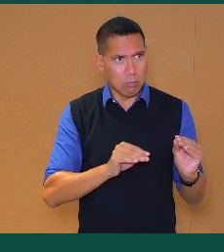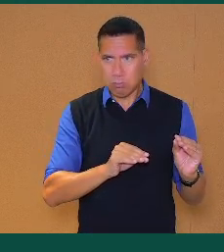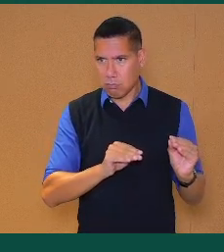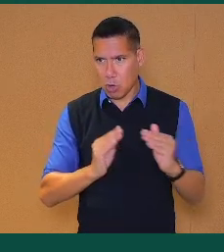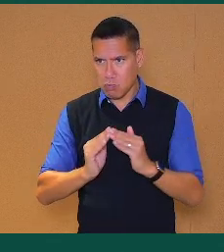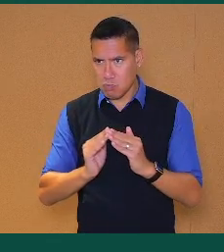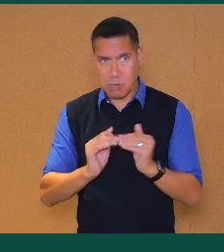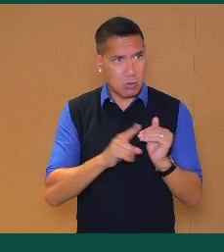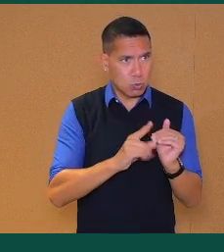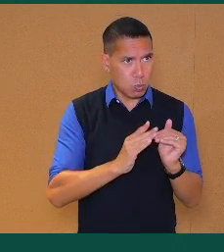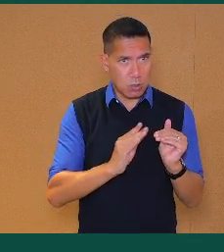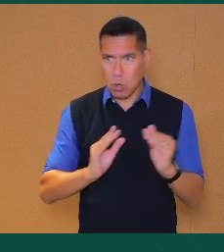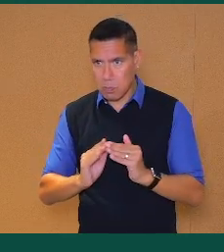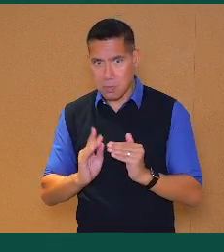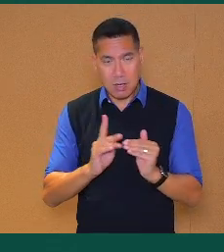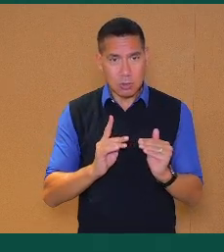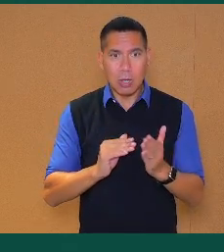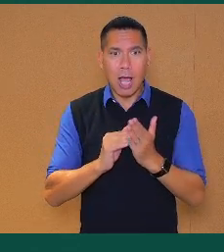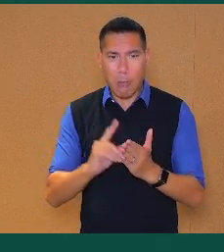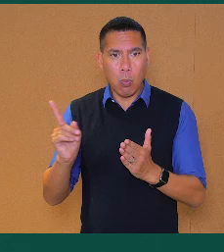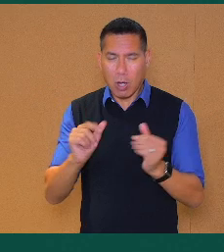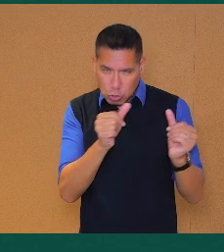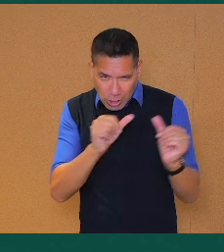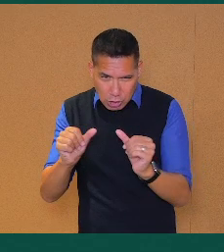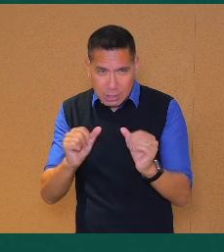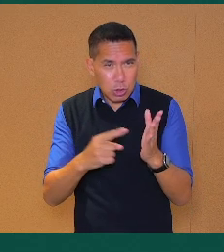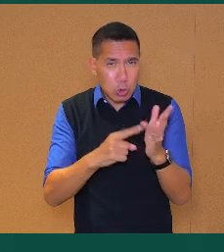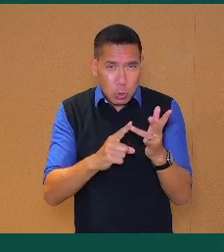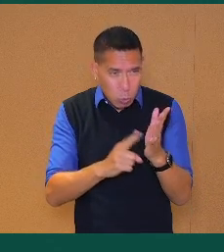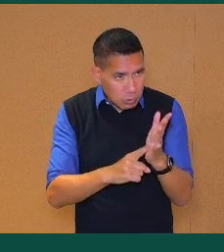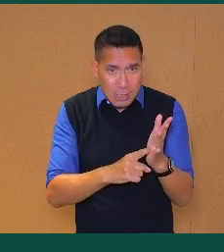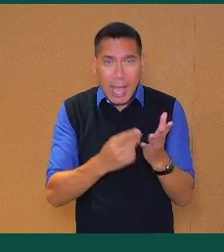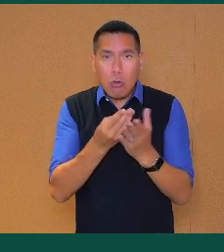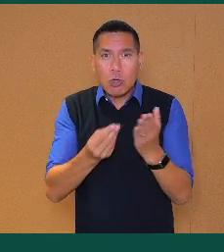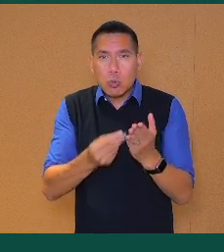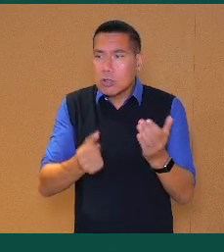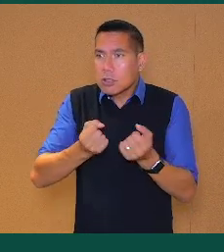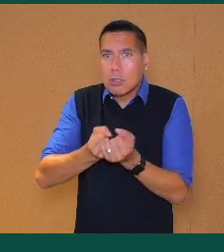self-care and resilience.